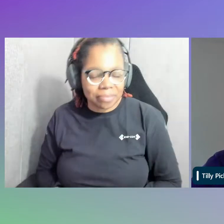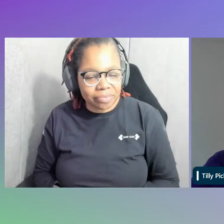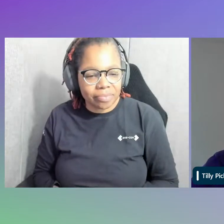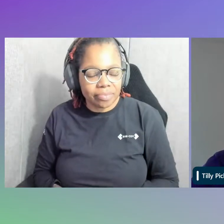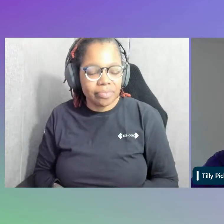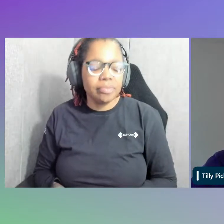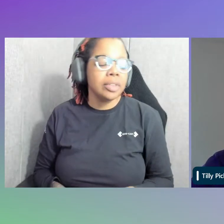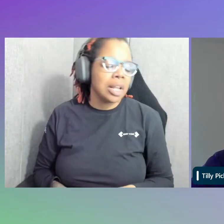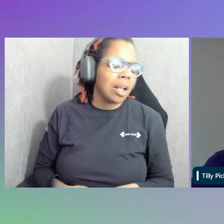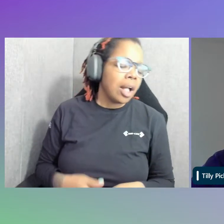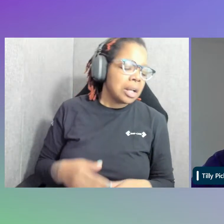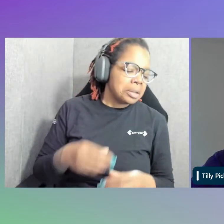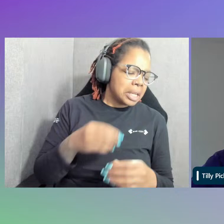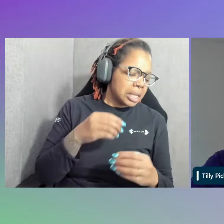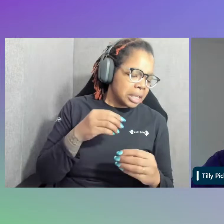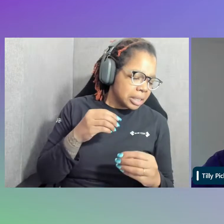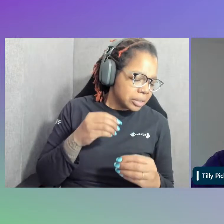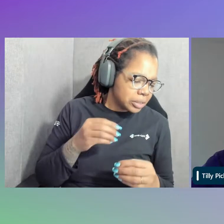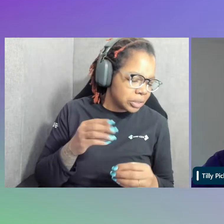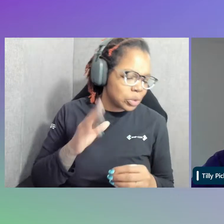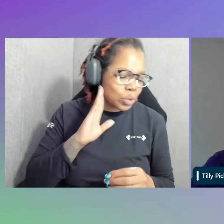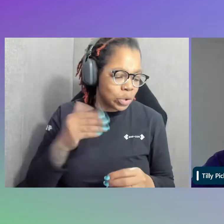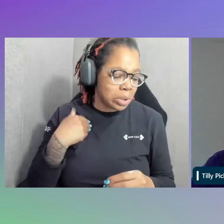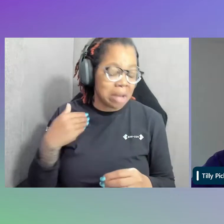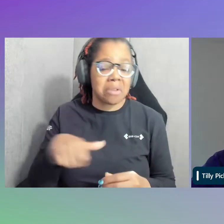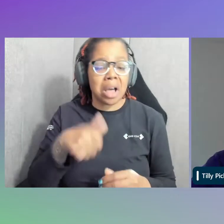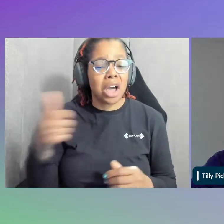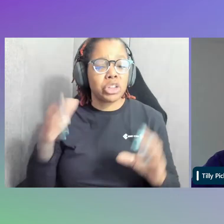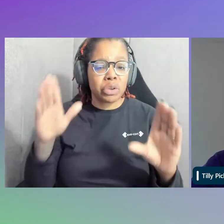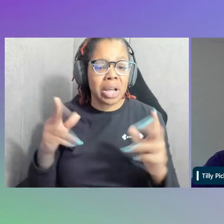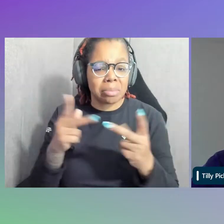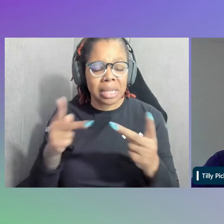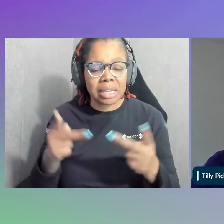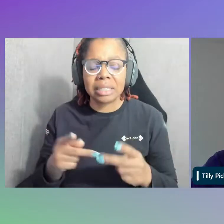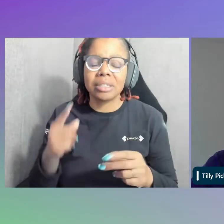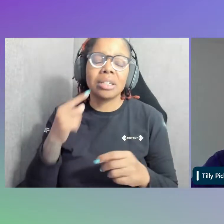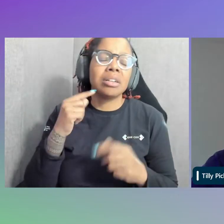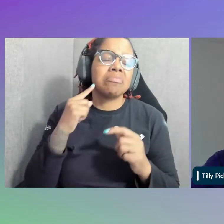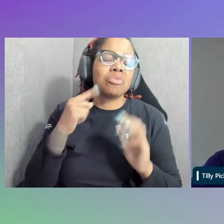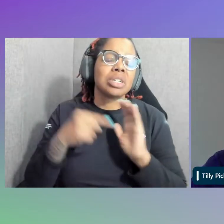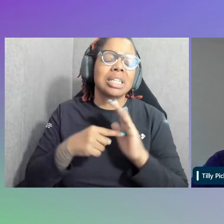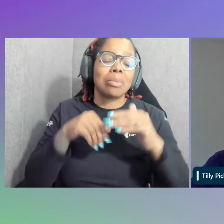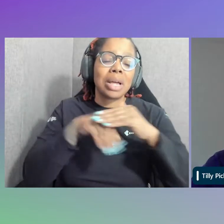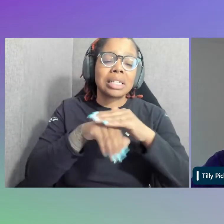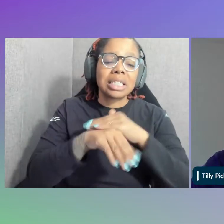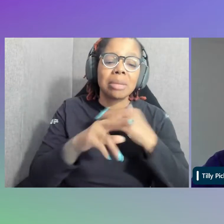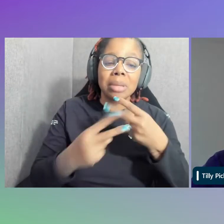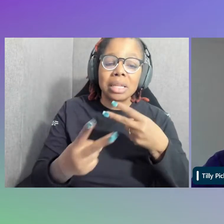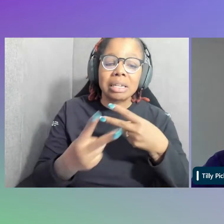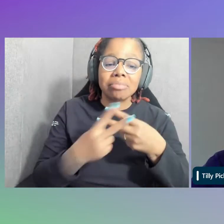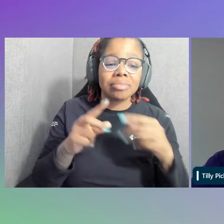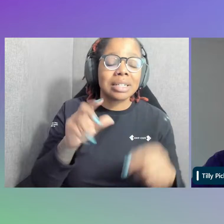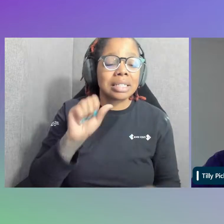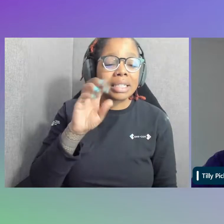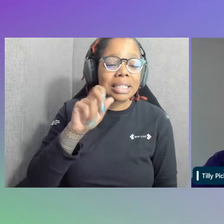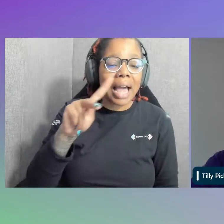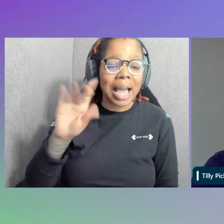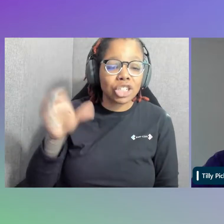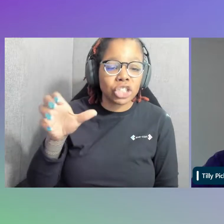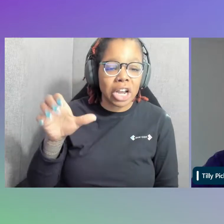there's going to be other great places like, um, there's a accessibility slack channel out